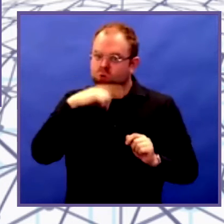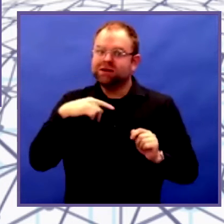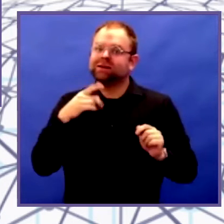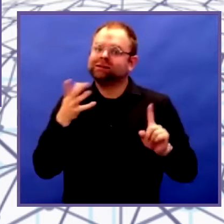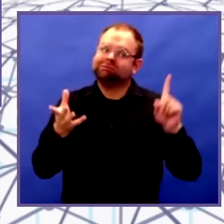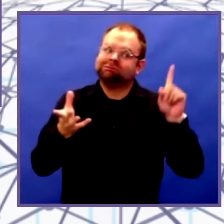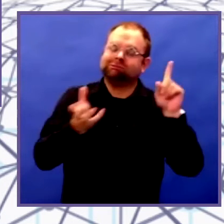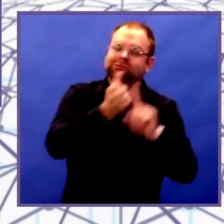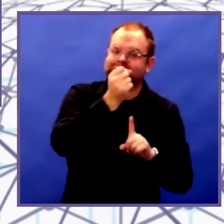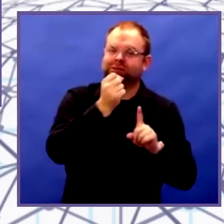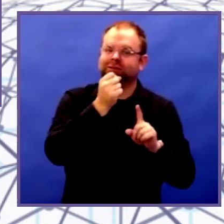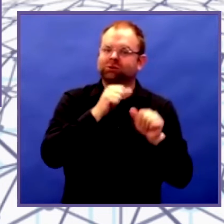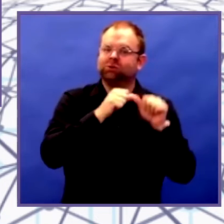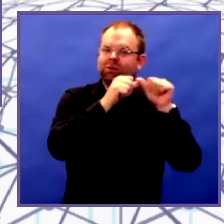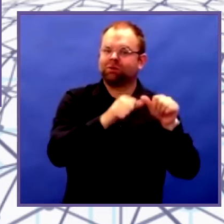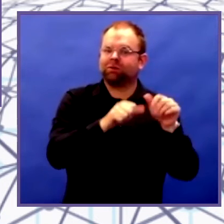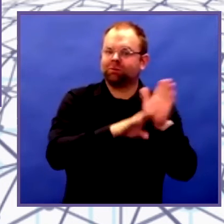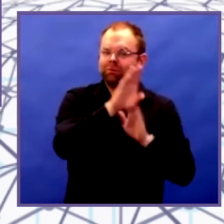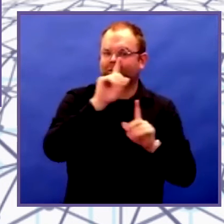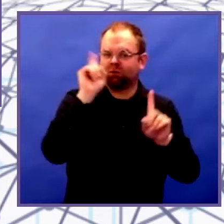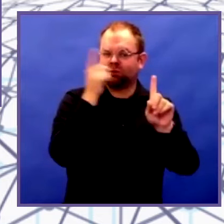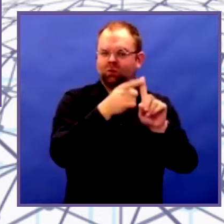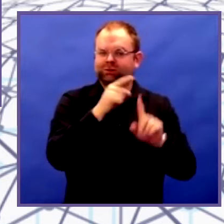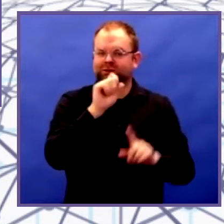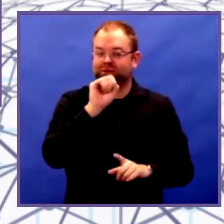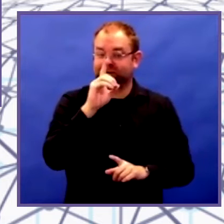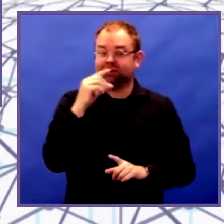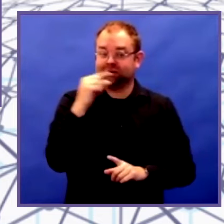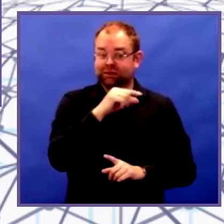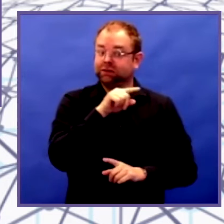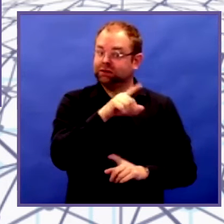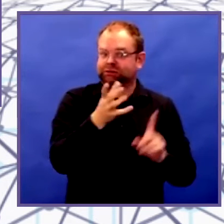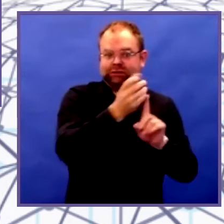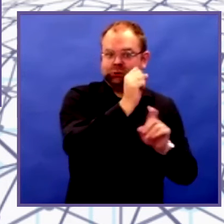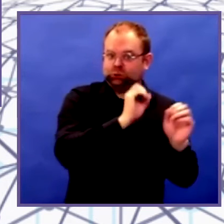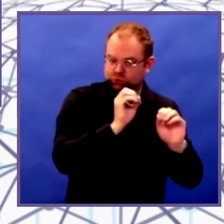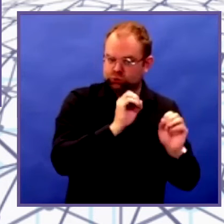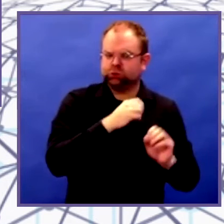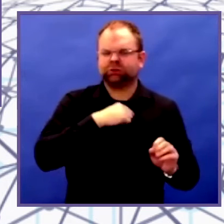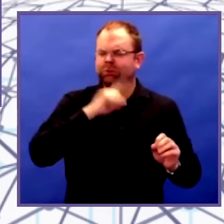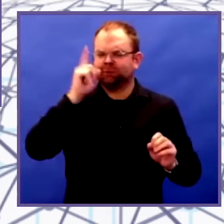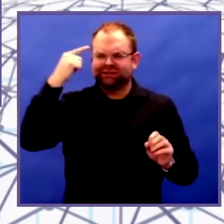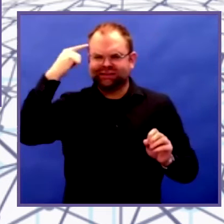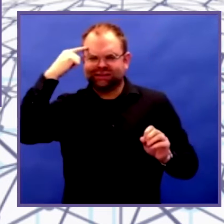Because without a broad whole of healthcare approach, where the different roles in identifying,